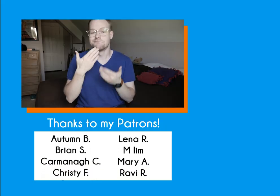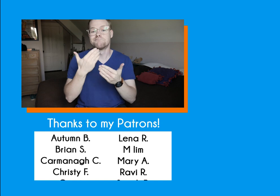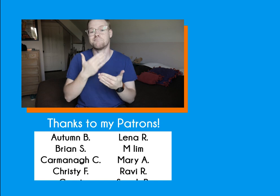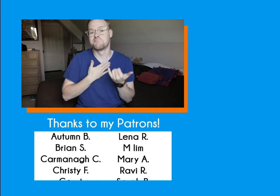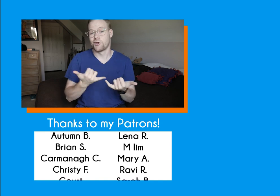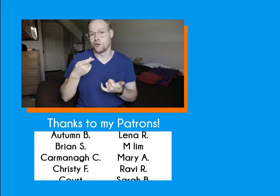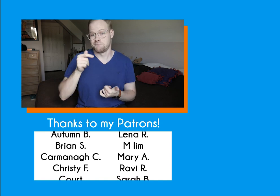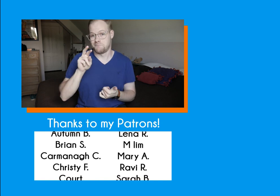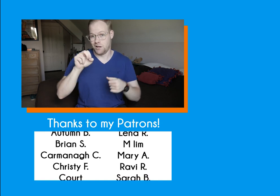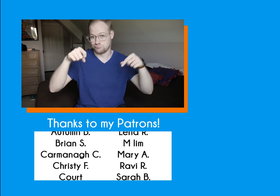Thank you to my current Patrons.